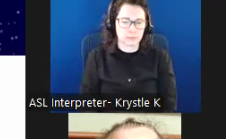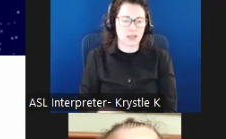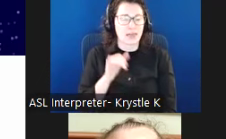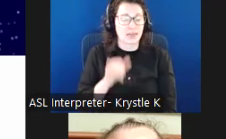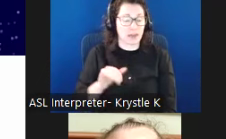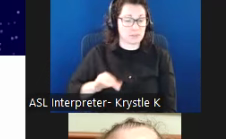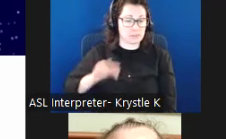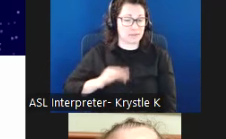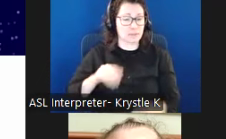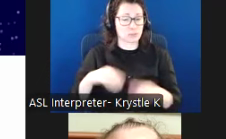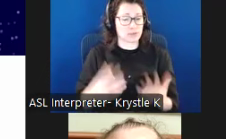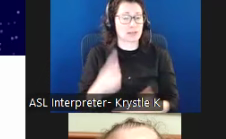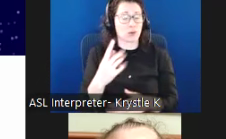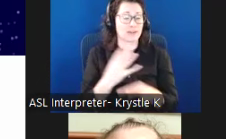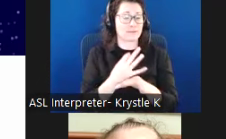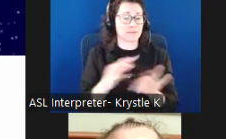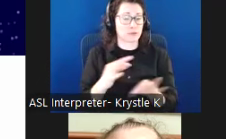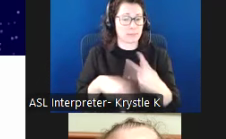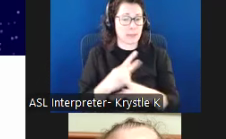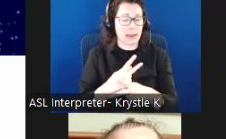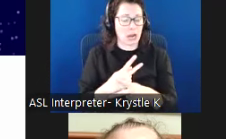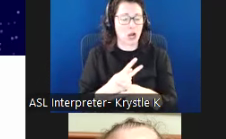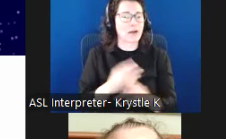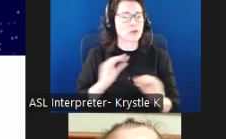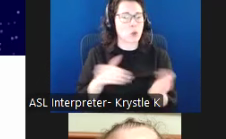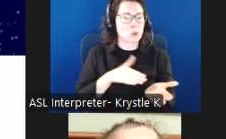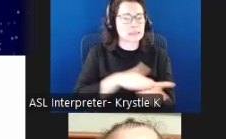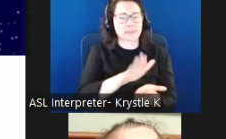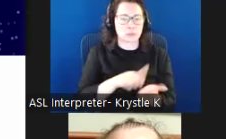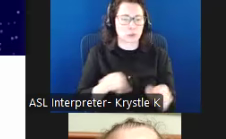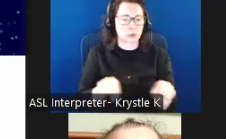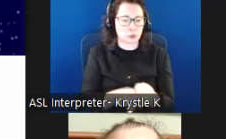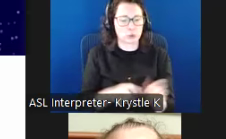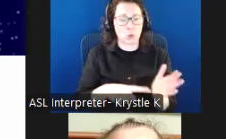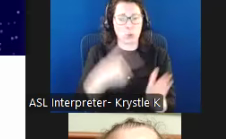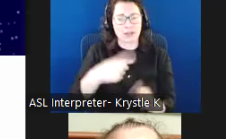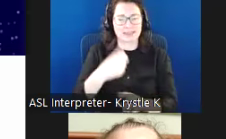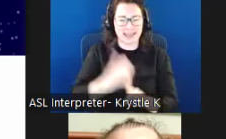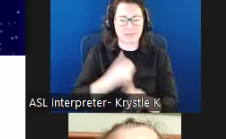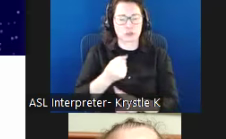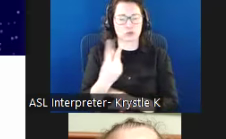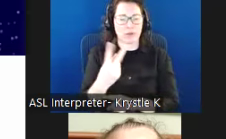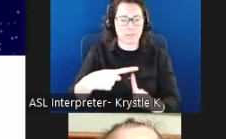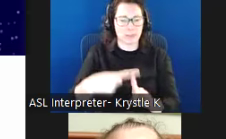free pair of non-slip shoes once every